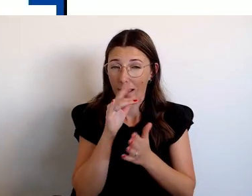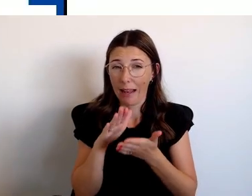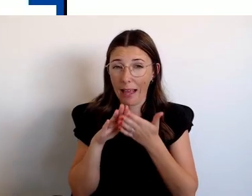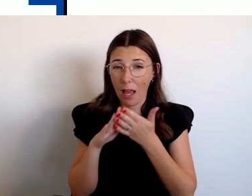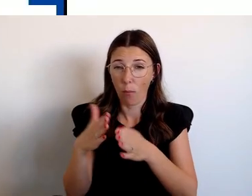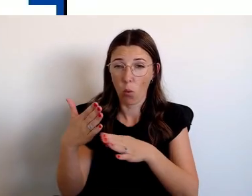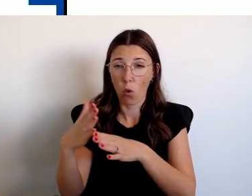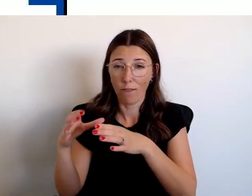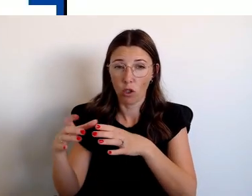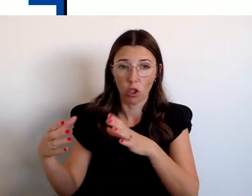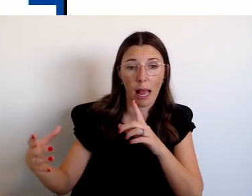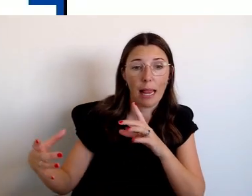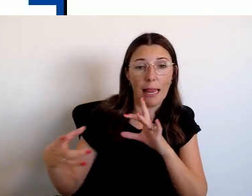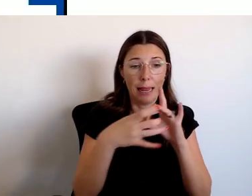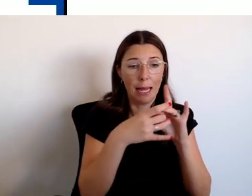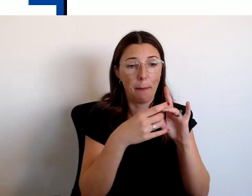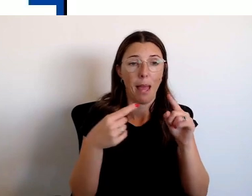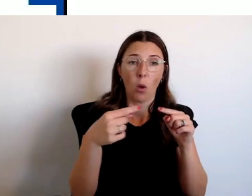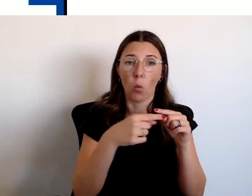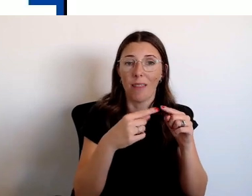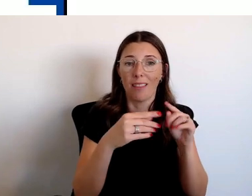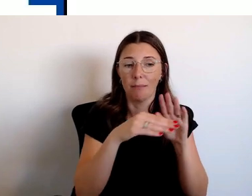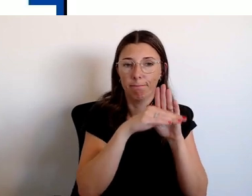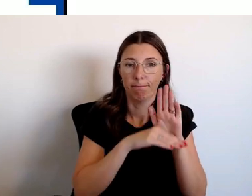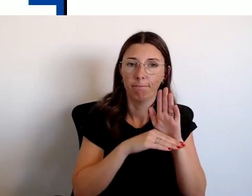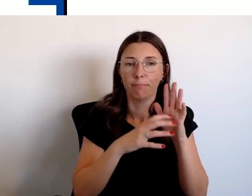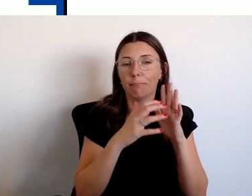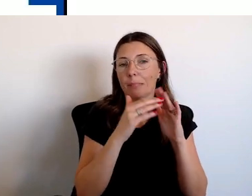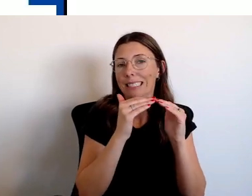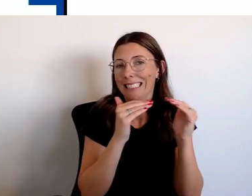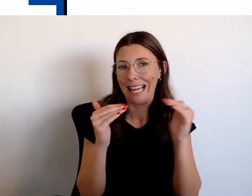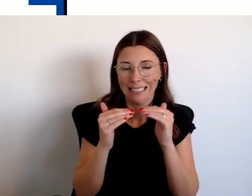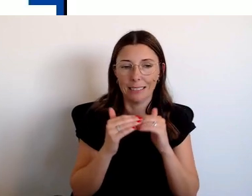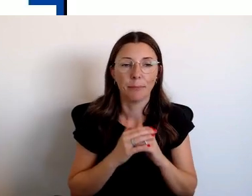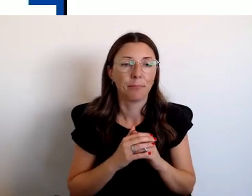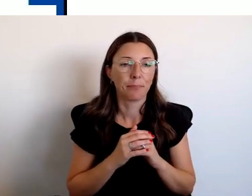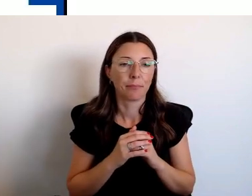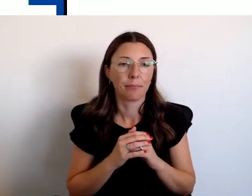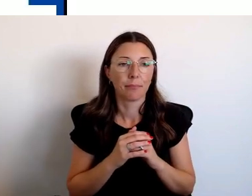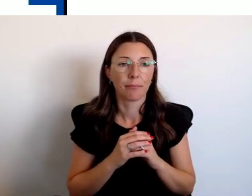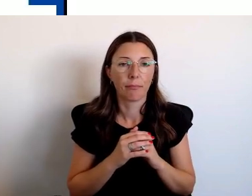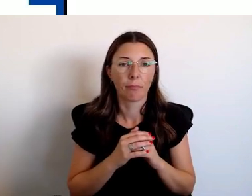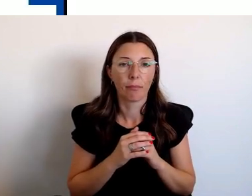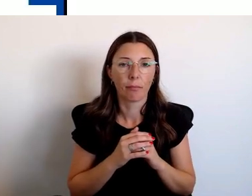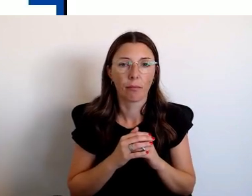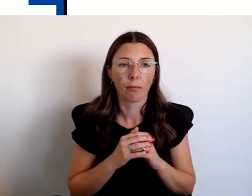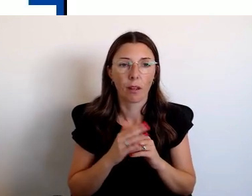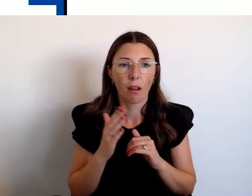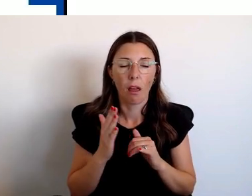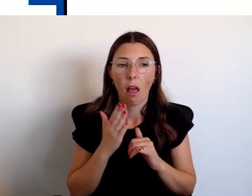back on those standards. Finally, and last but by no means least, and excuse